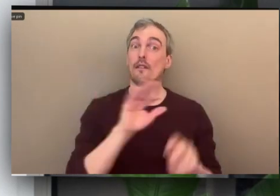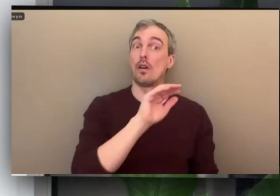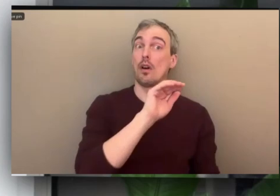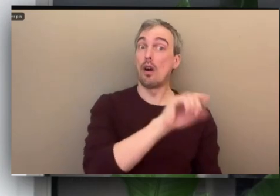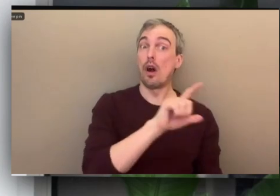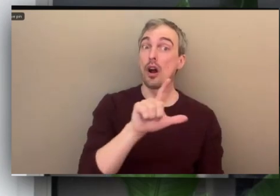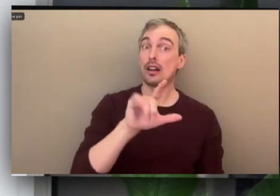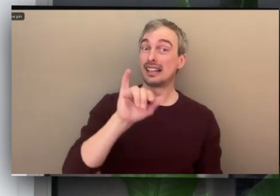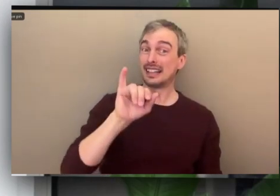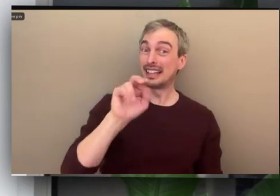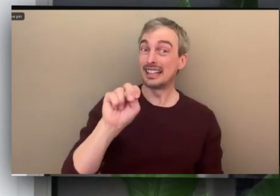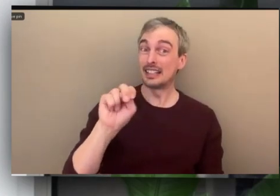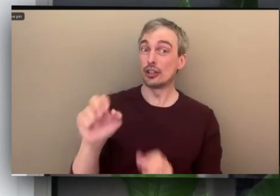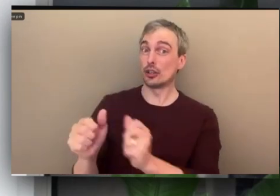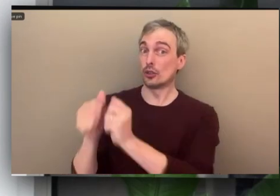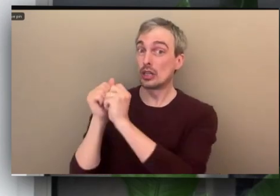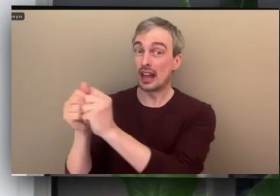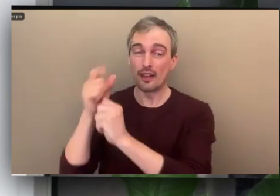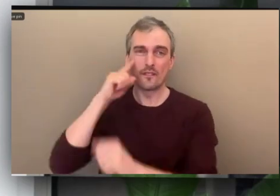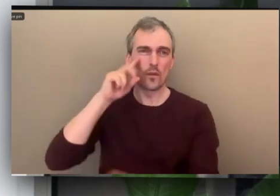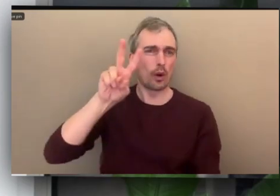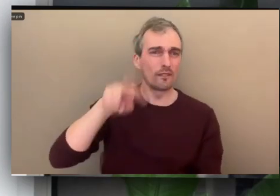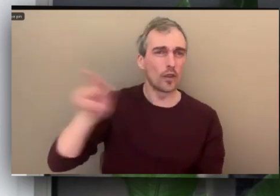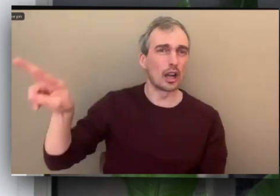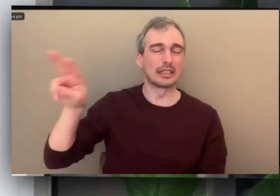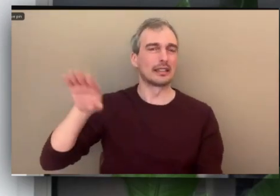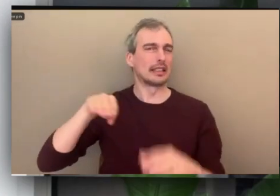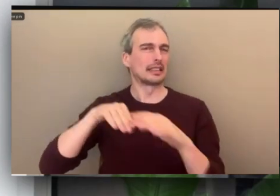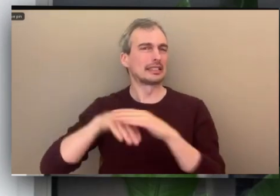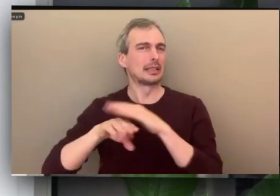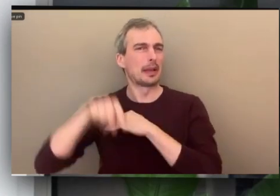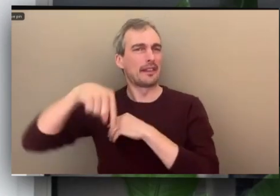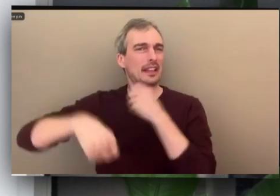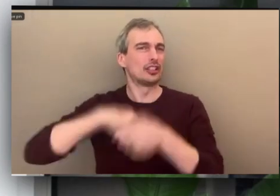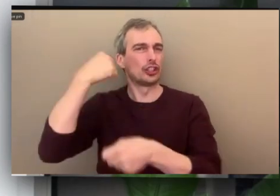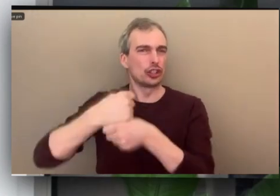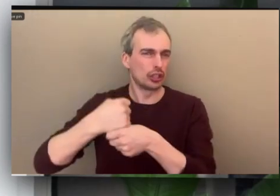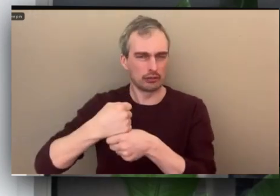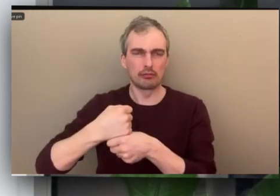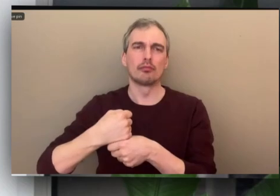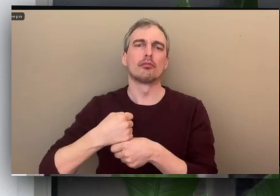with one quote that I usually really share with people, my personal message that I like to give to people.